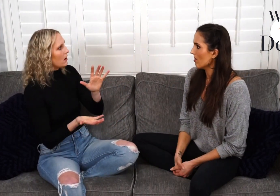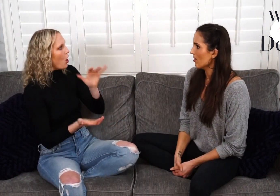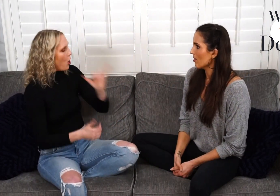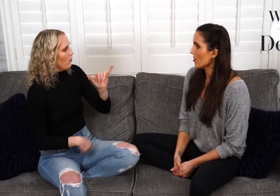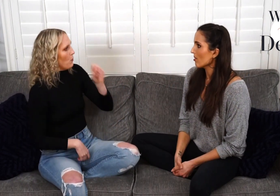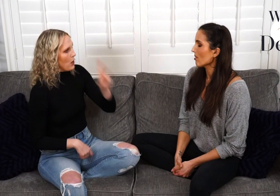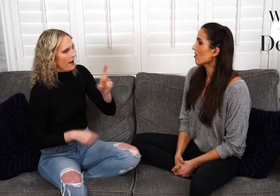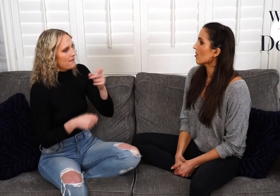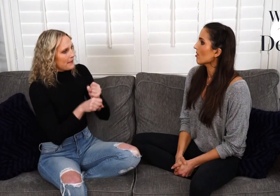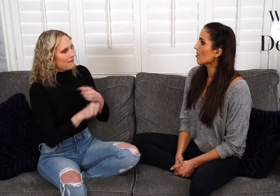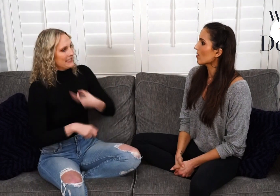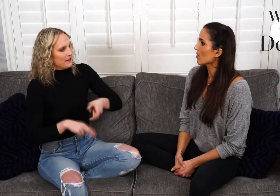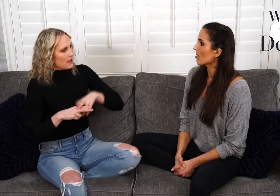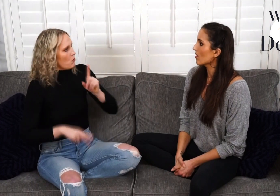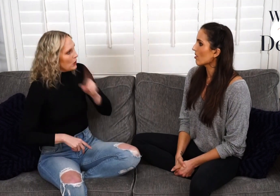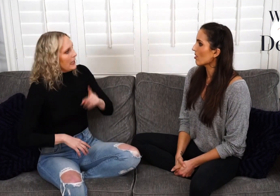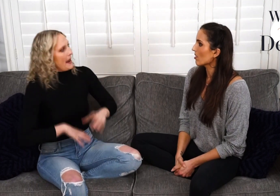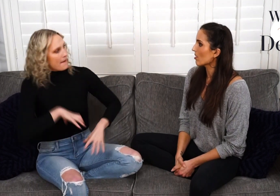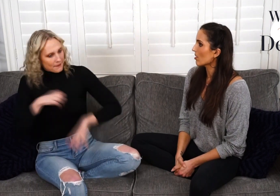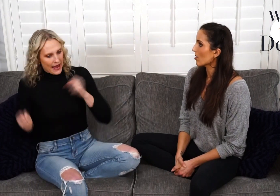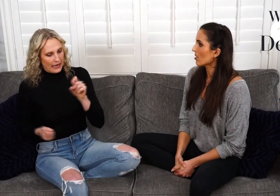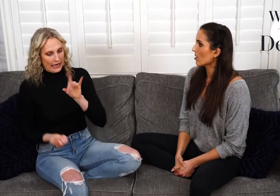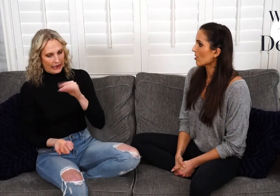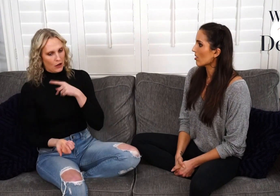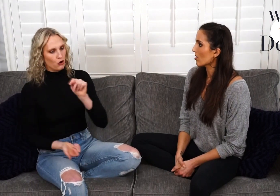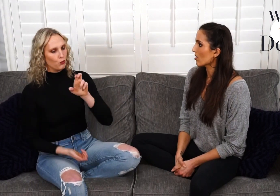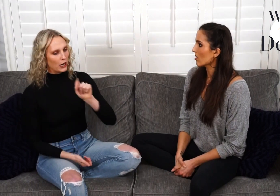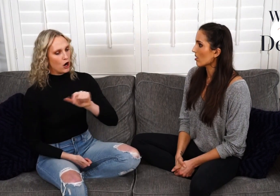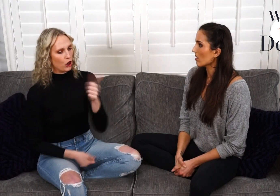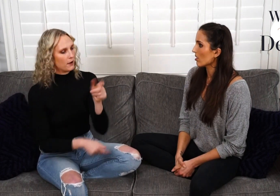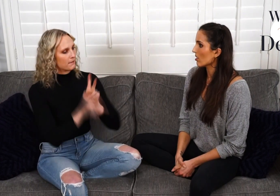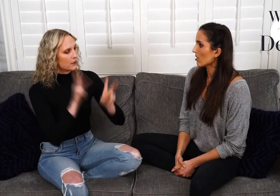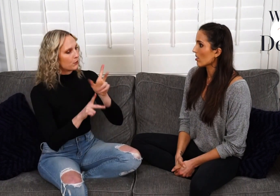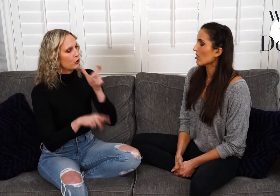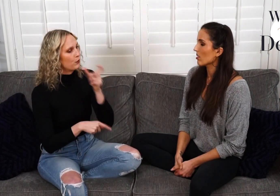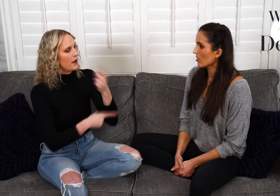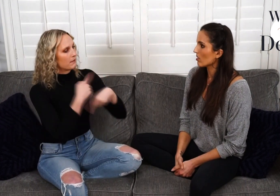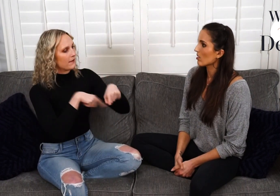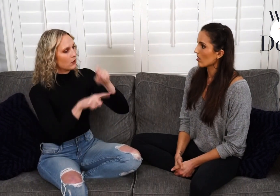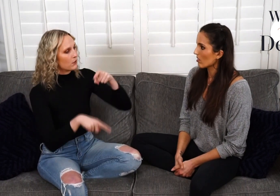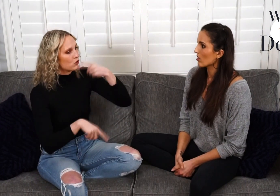so I'm like, okay. This makes me sit back and really unpacked, did I treat other people who